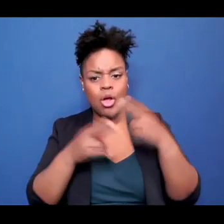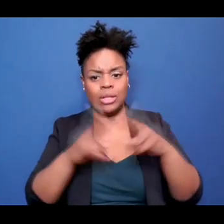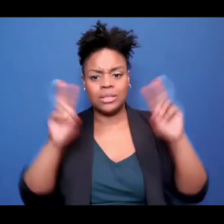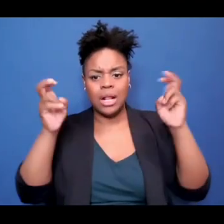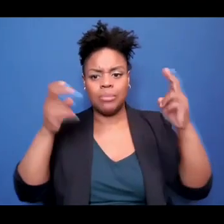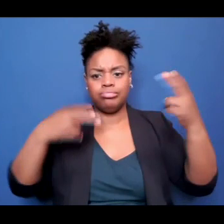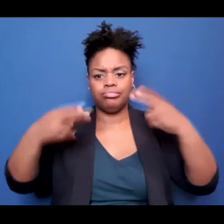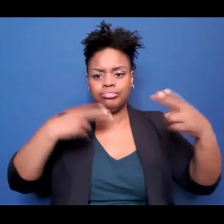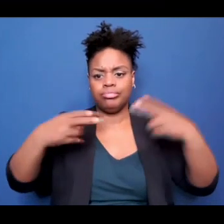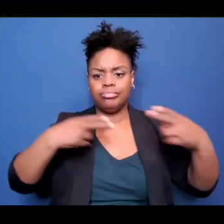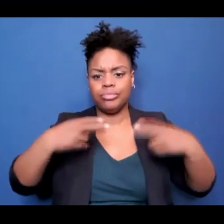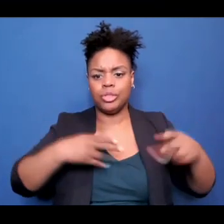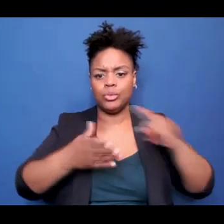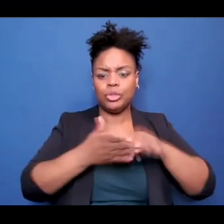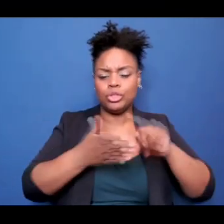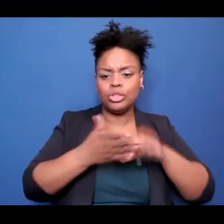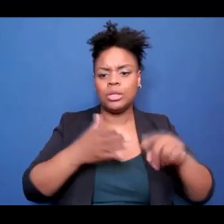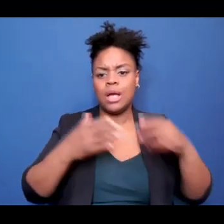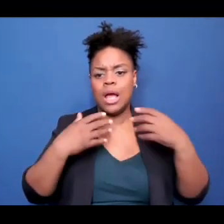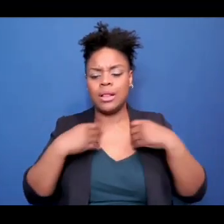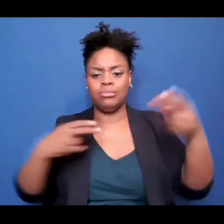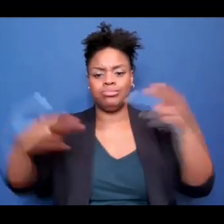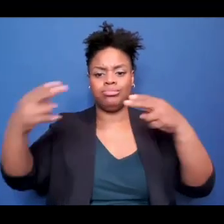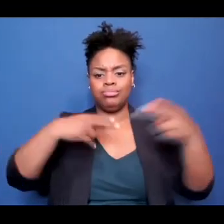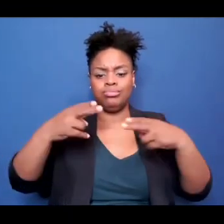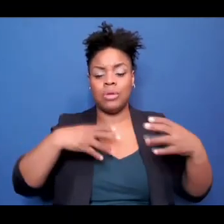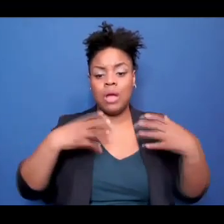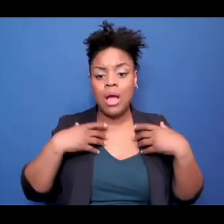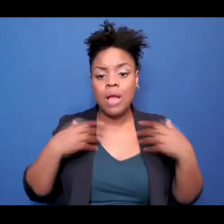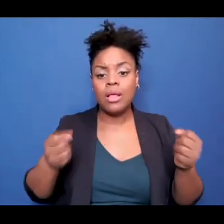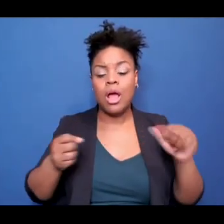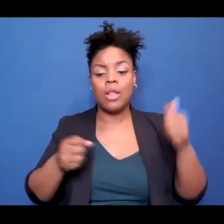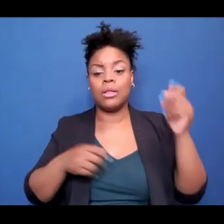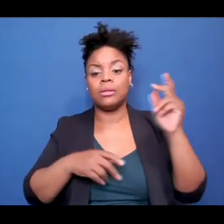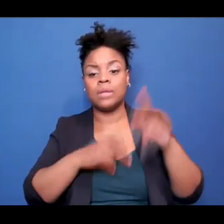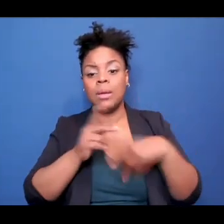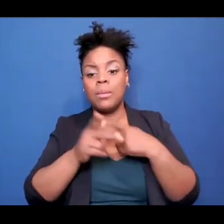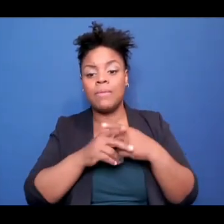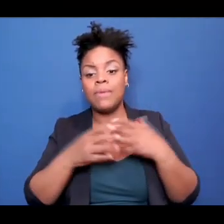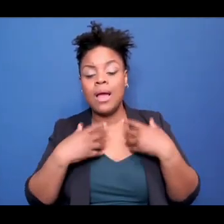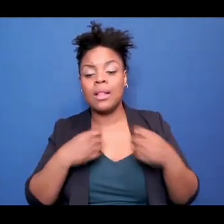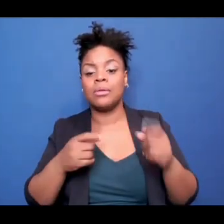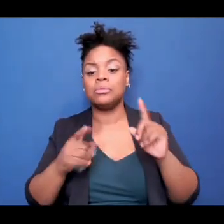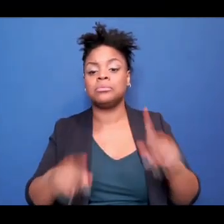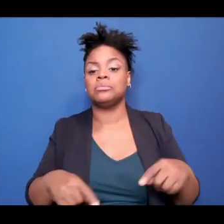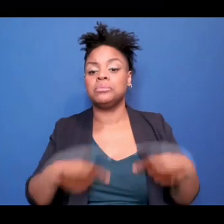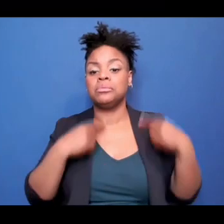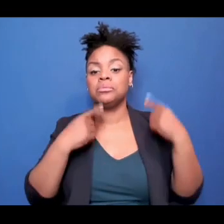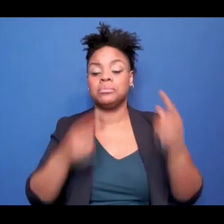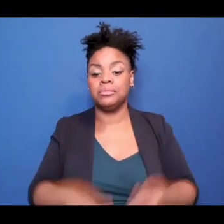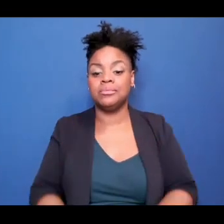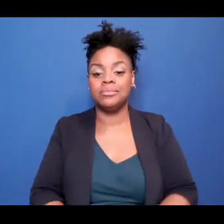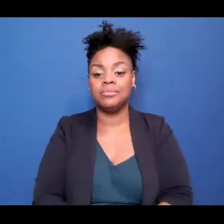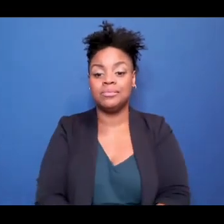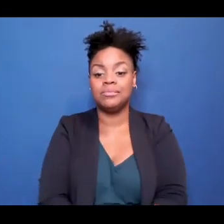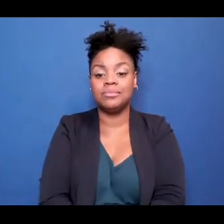LITERATURE ON RACISM IN AFRICAN AMERICAN HEALTH INCLUDING BUT NOT LIMITED TO CARDIOVASCULAR HEALTH.